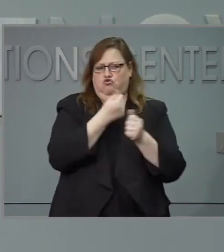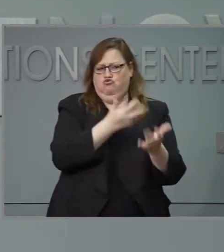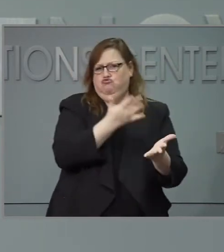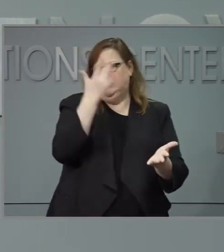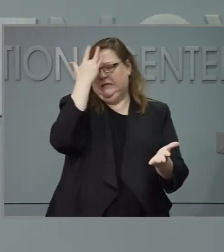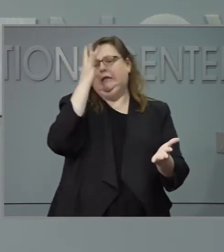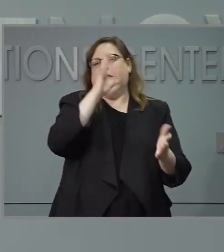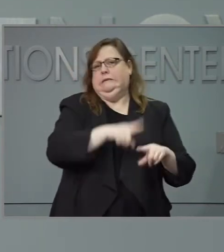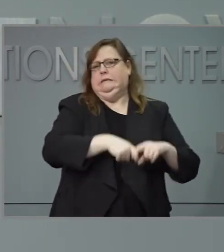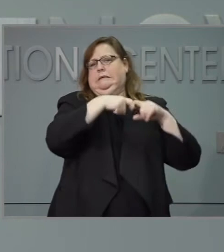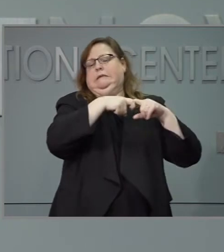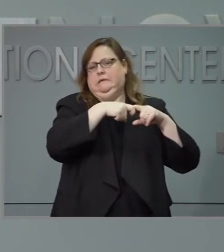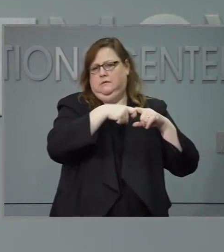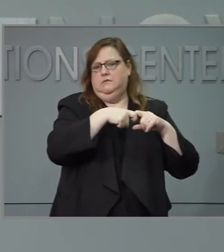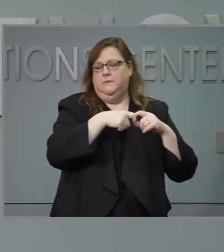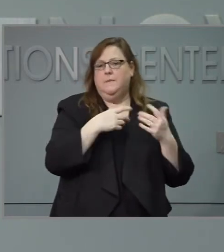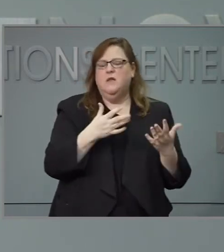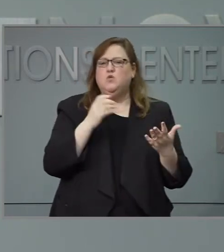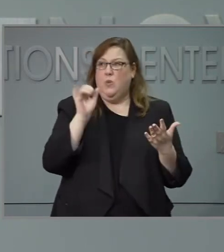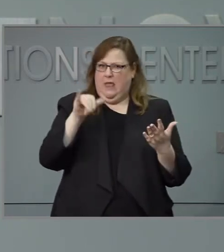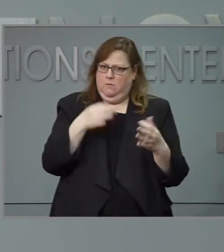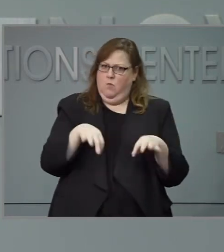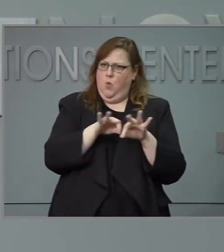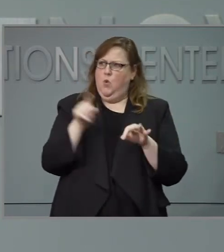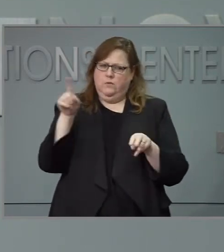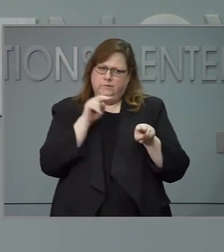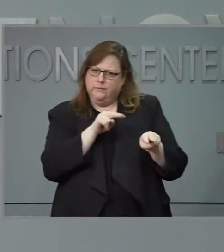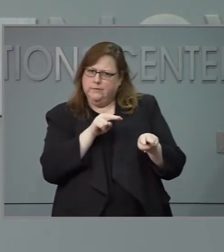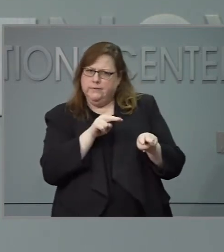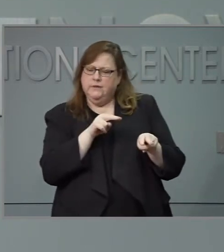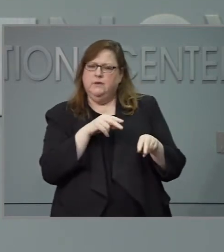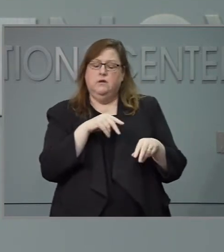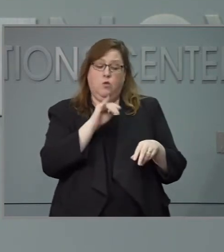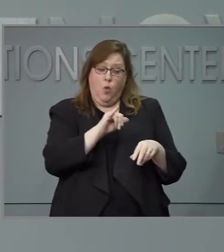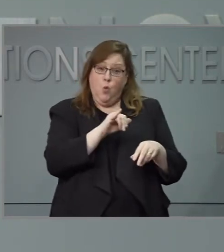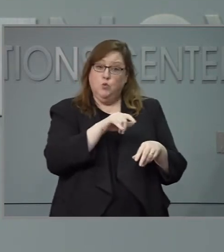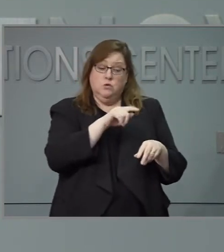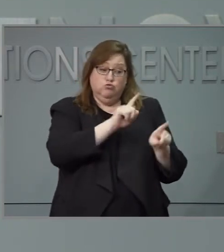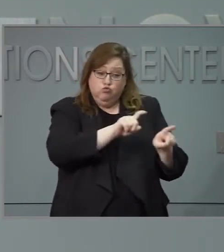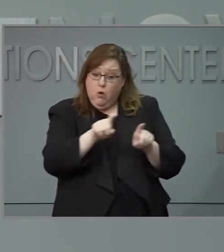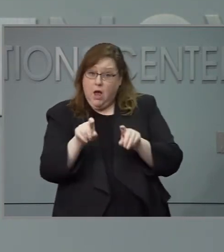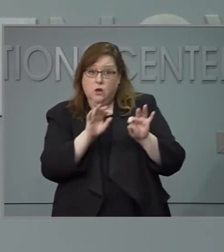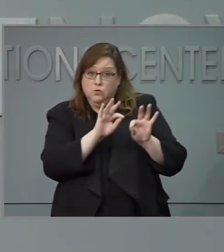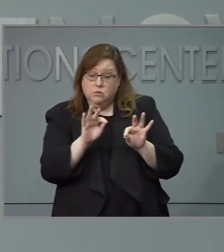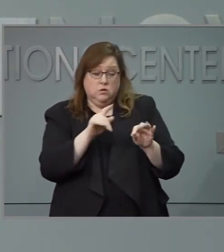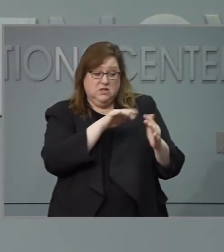EN LA ESCUELA, SE LES PODRÍA AYUDAR, PERO ESTÁN E ENCERRADOS